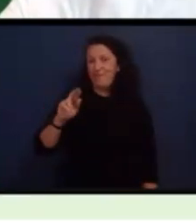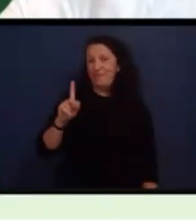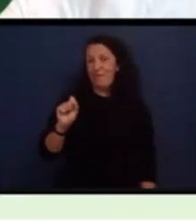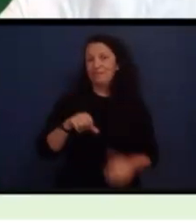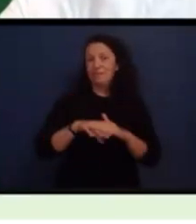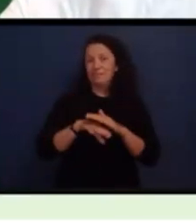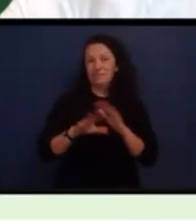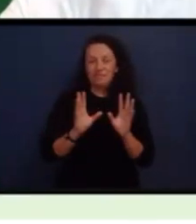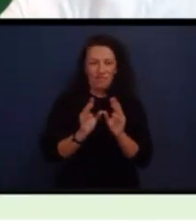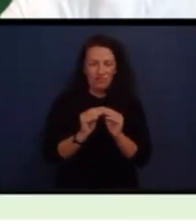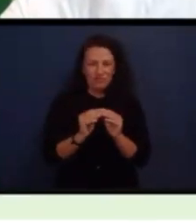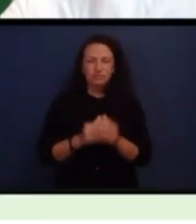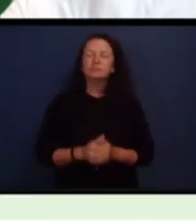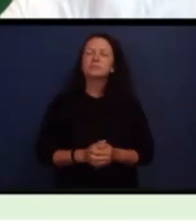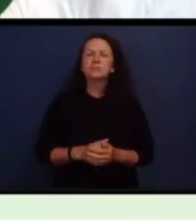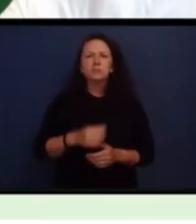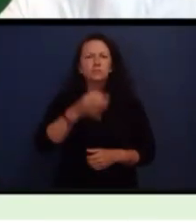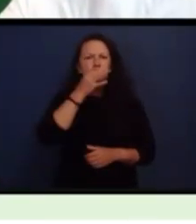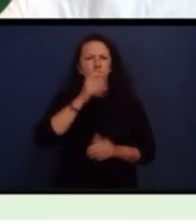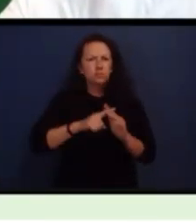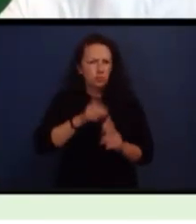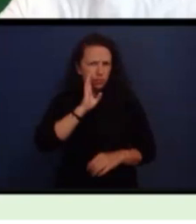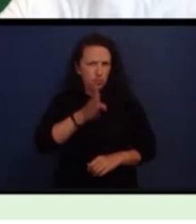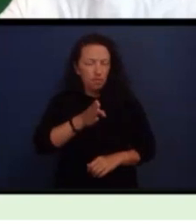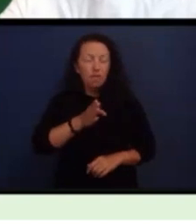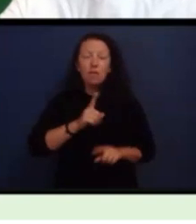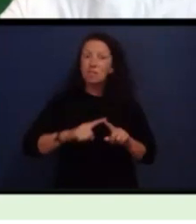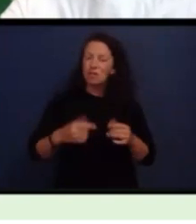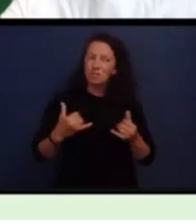We will get started shortly, but in the meantime, I wanted to make sure everyone knows how to